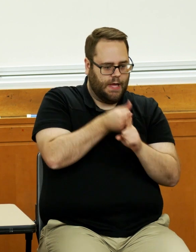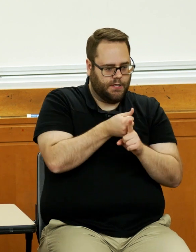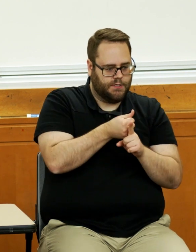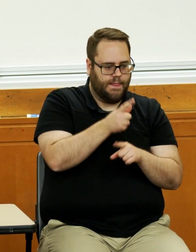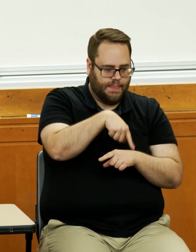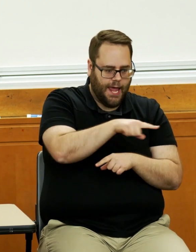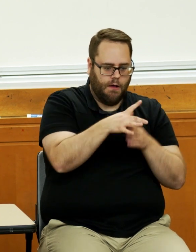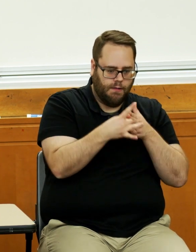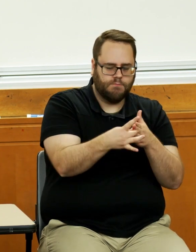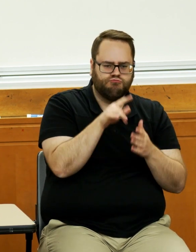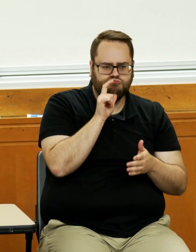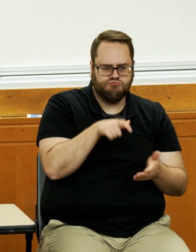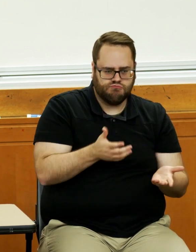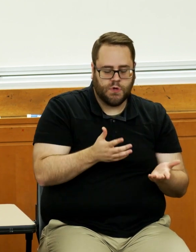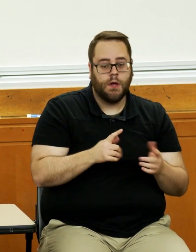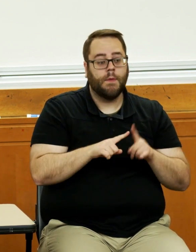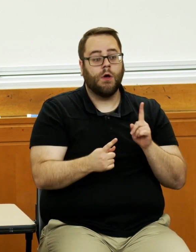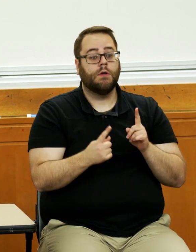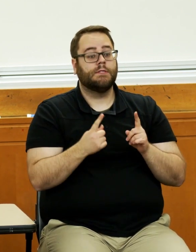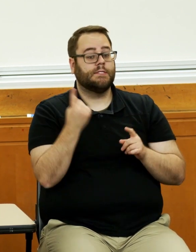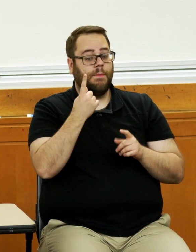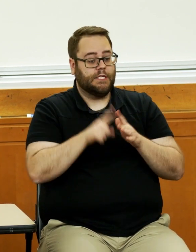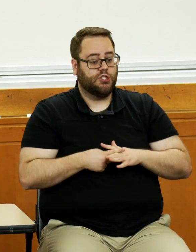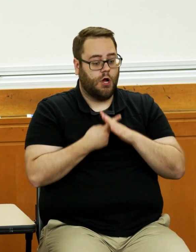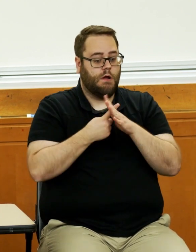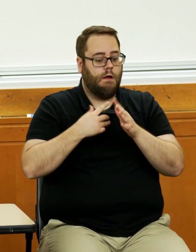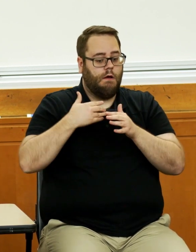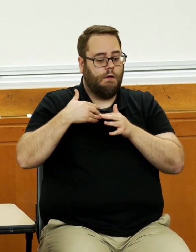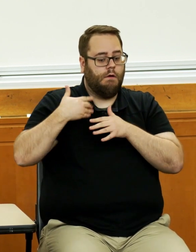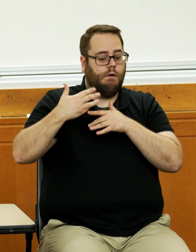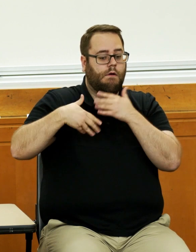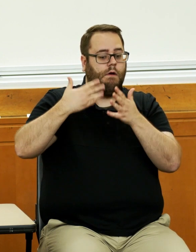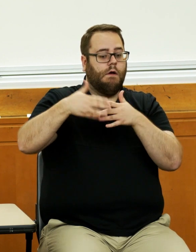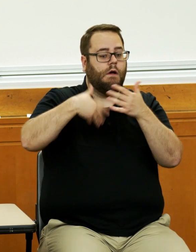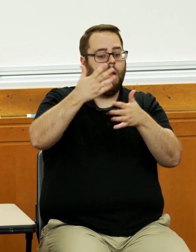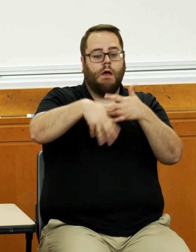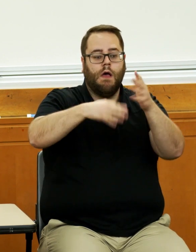However, once something is moving, it becomes really difficult to control or to stop it.